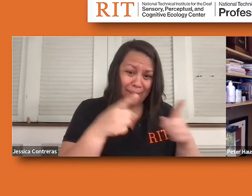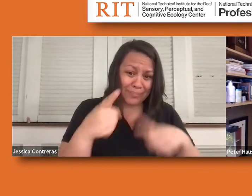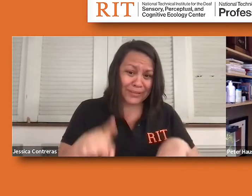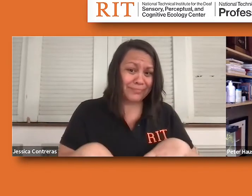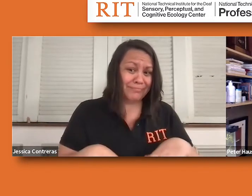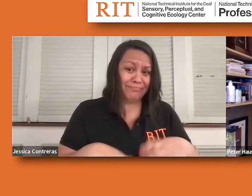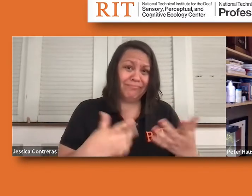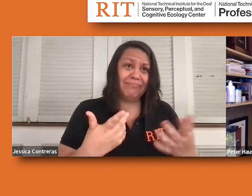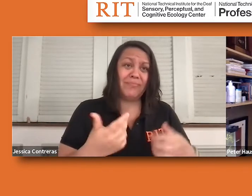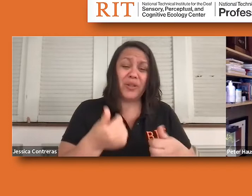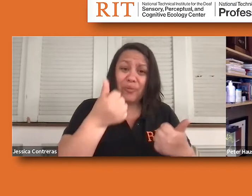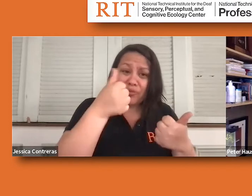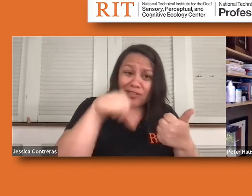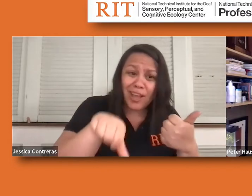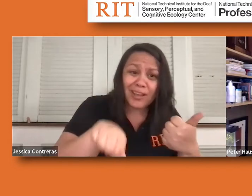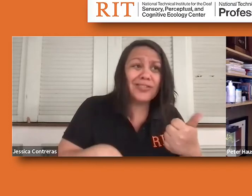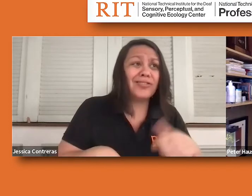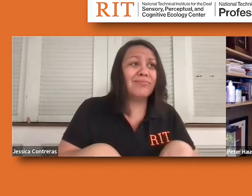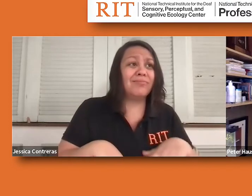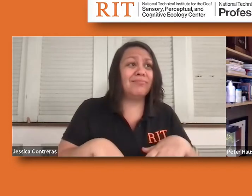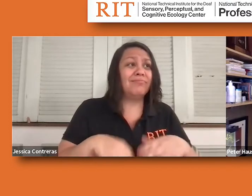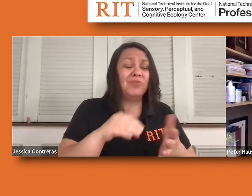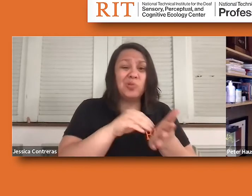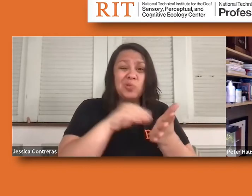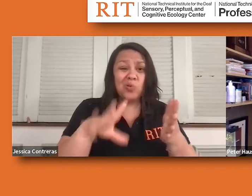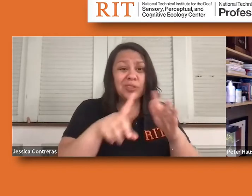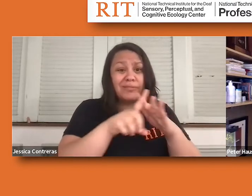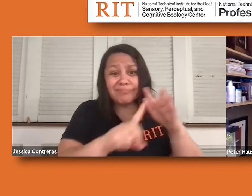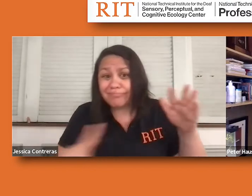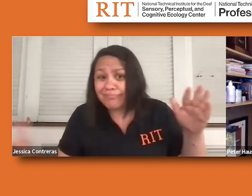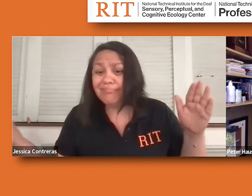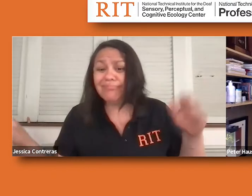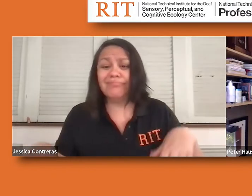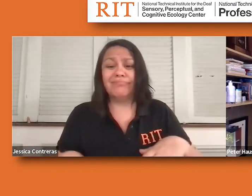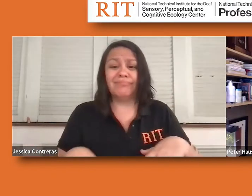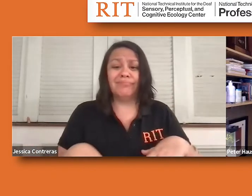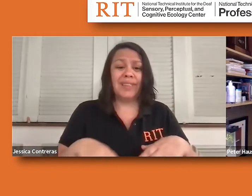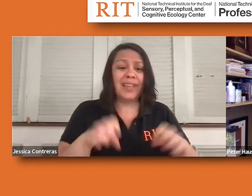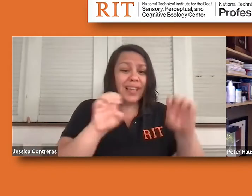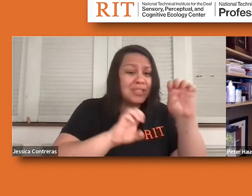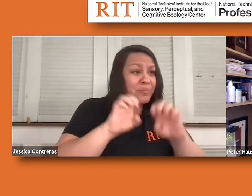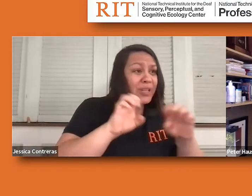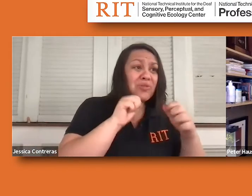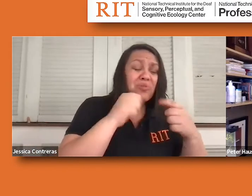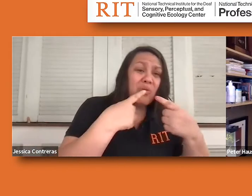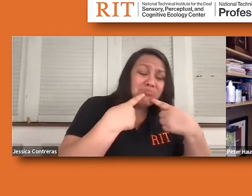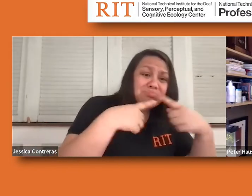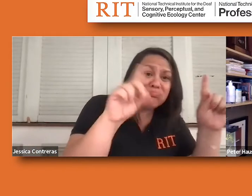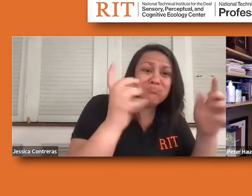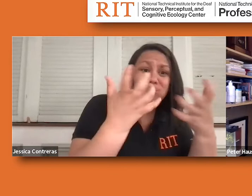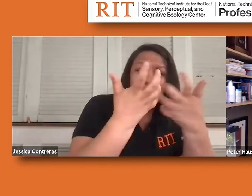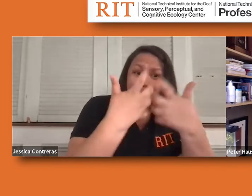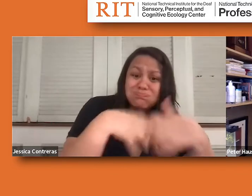I do know that sometimes research is fraught with frustration.